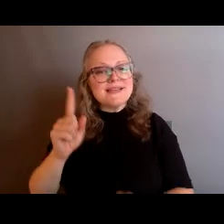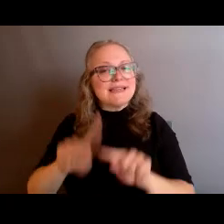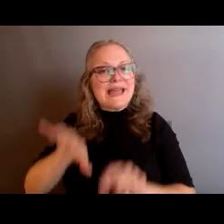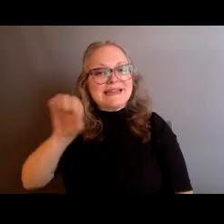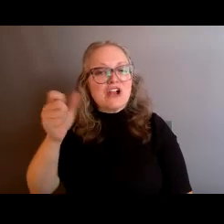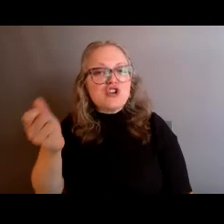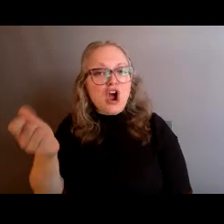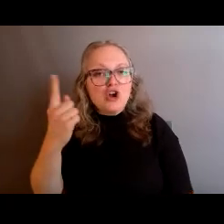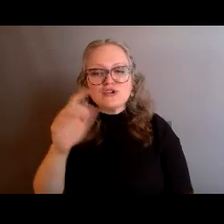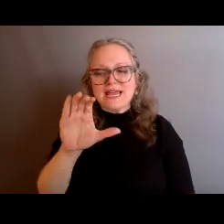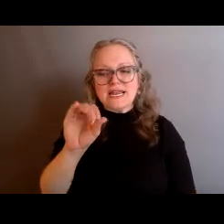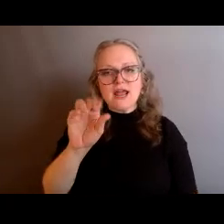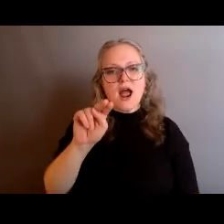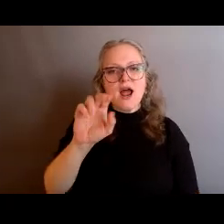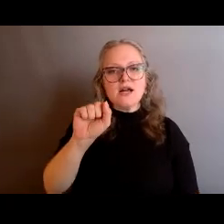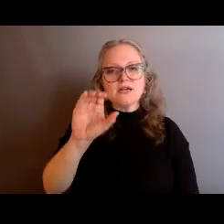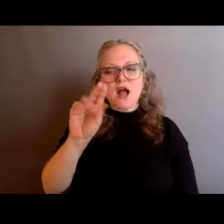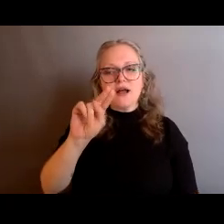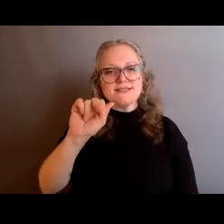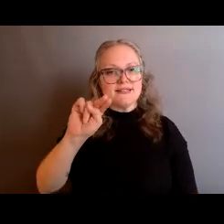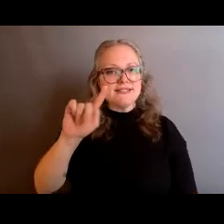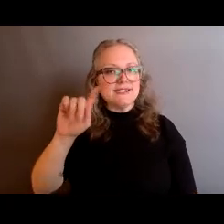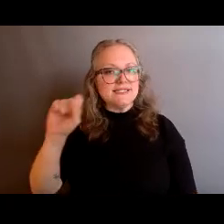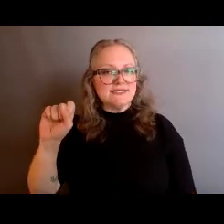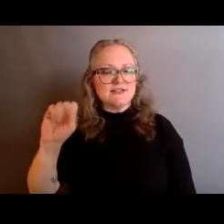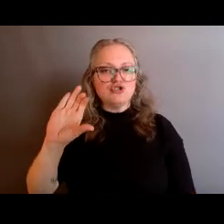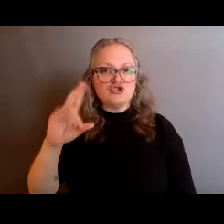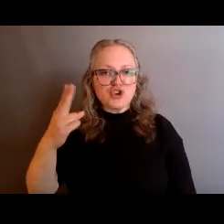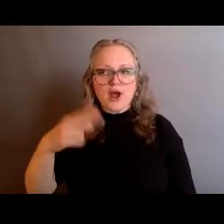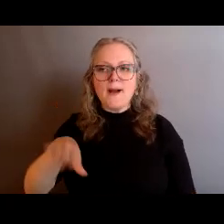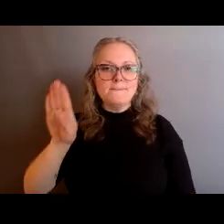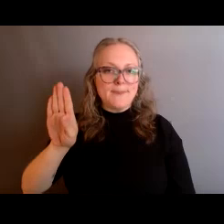It's like. If I say the, you know like I